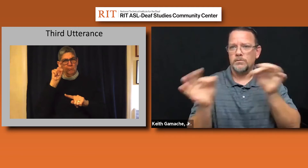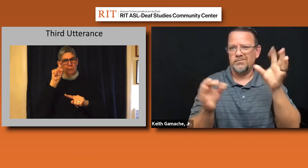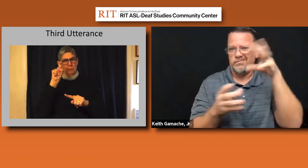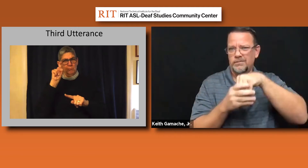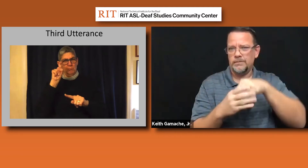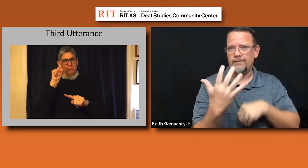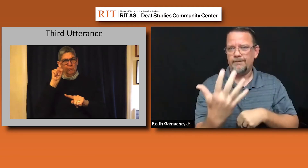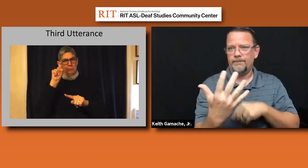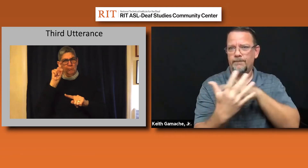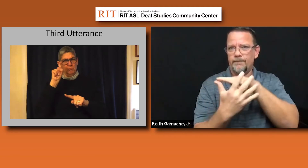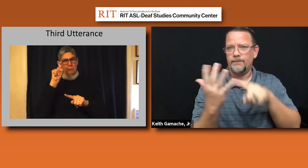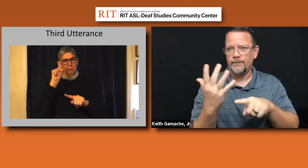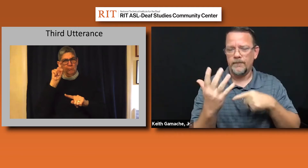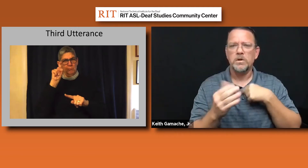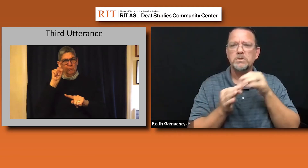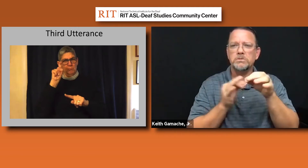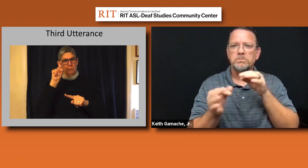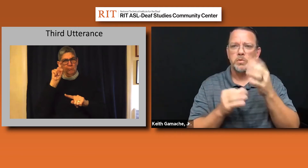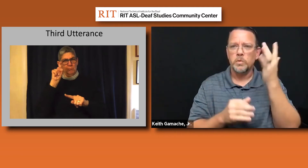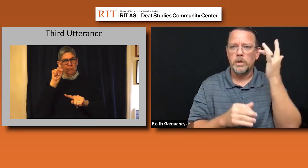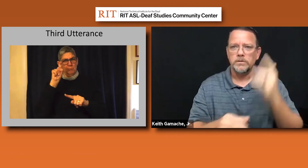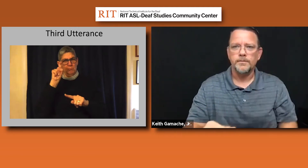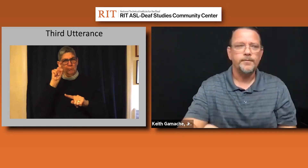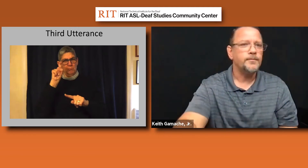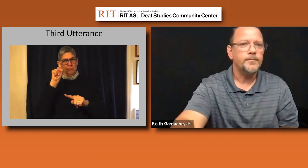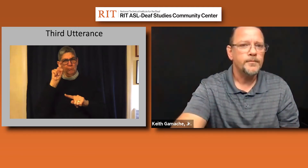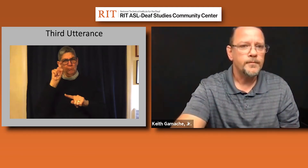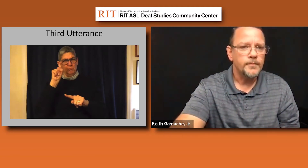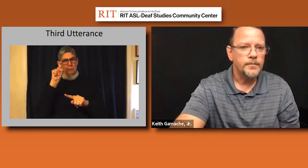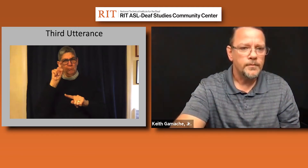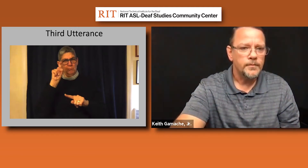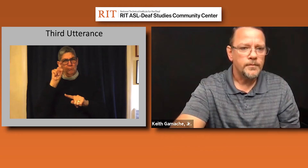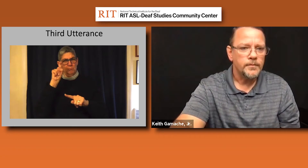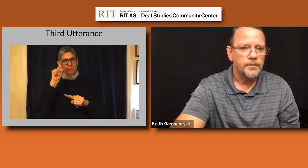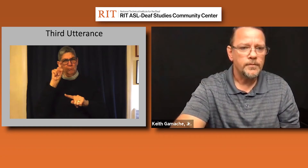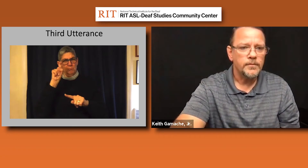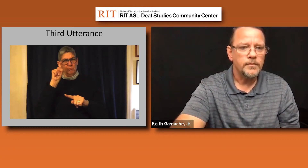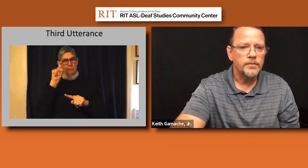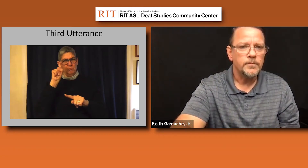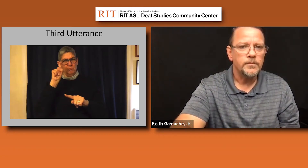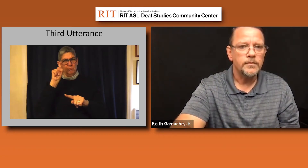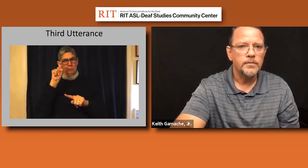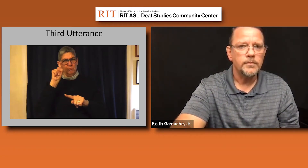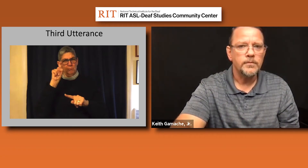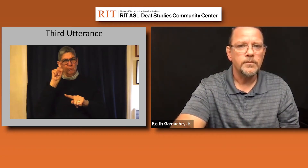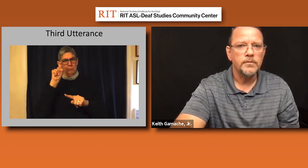than the other few that I gave in this example, and I'll show you why.